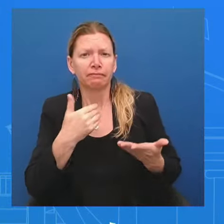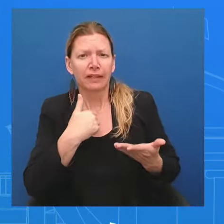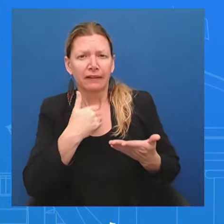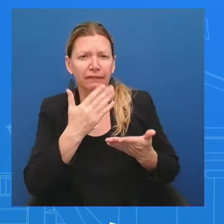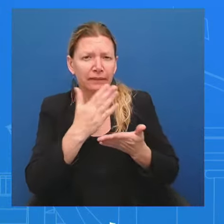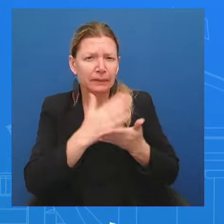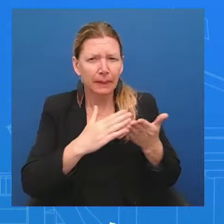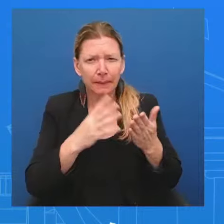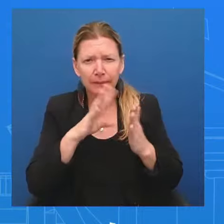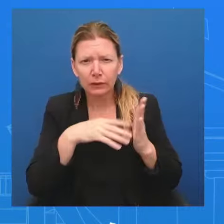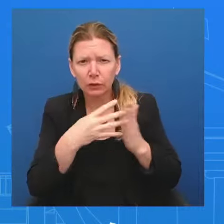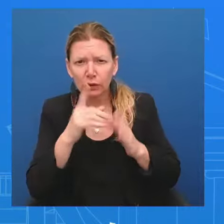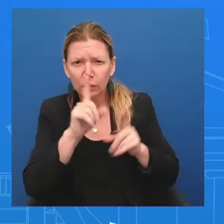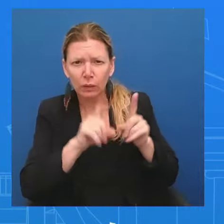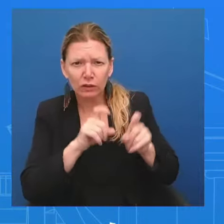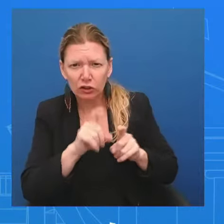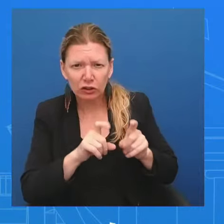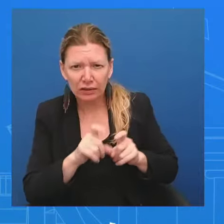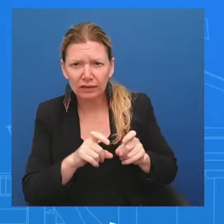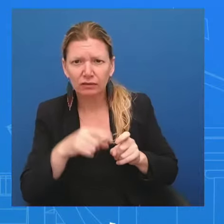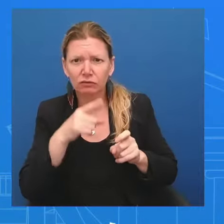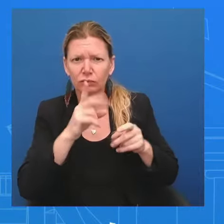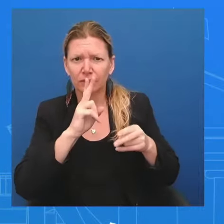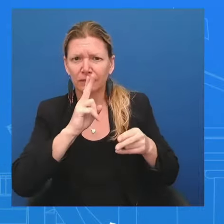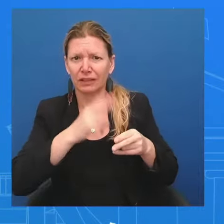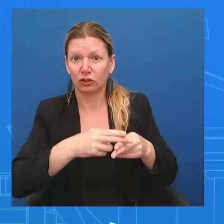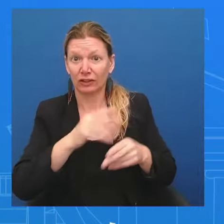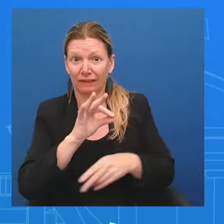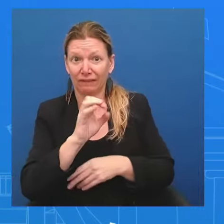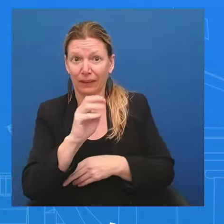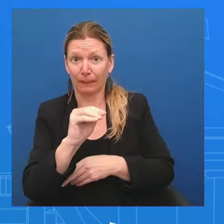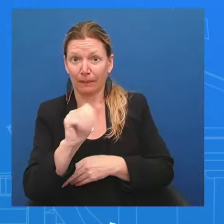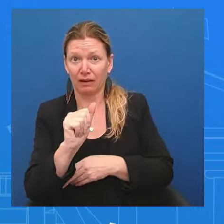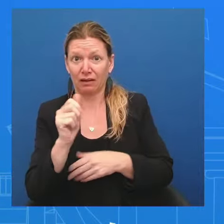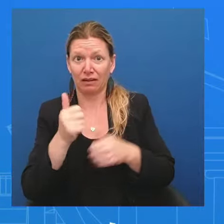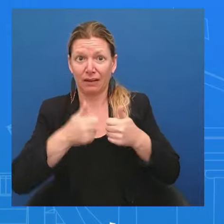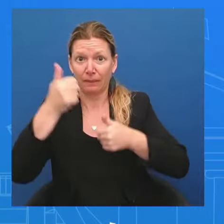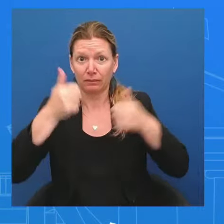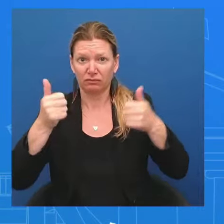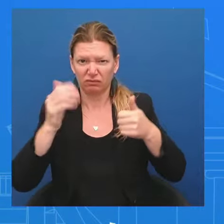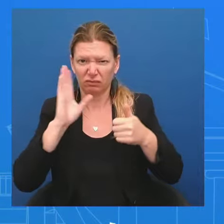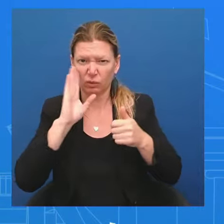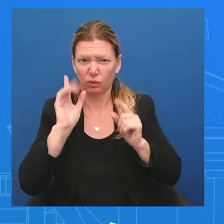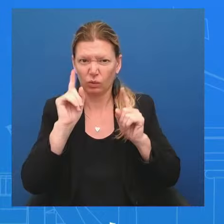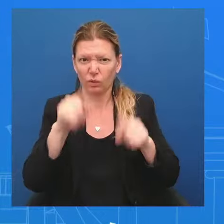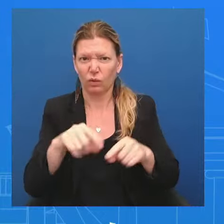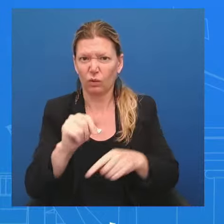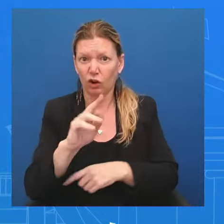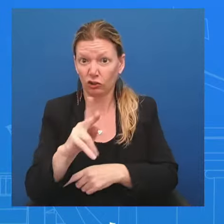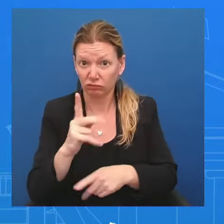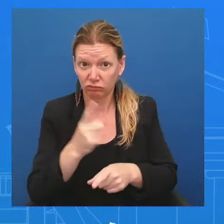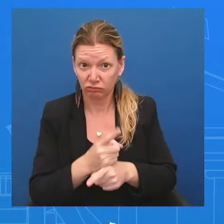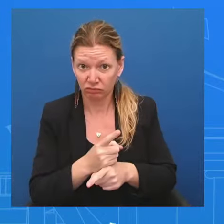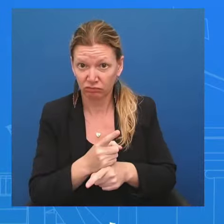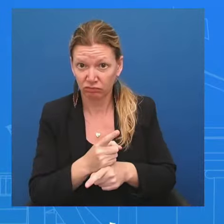Will he be visiting any of these states that are impacted? Ms. Jean-Pierre: I don't have anything to preview on the President's schedule at this time.